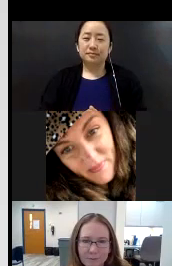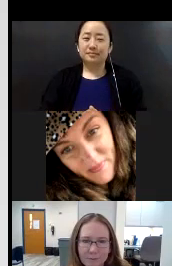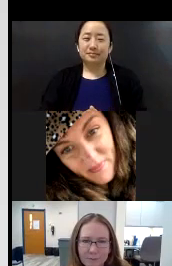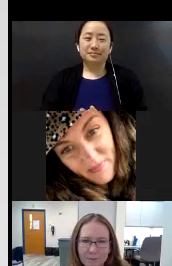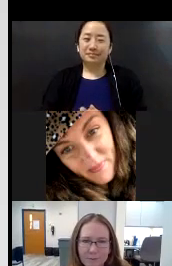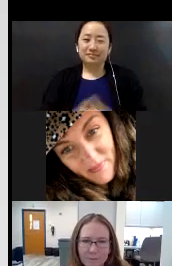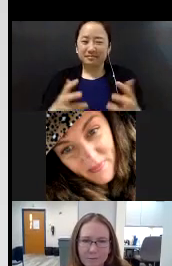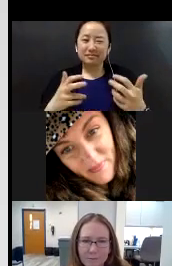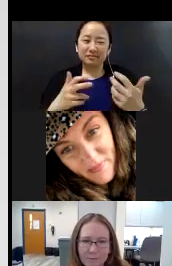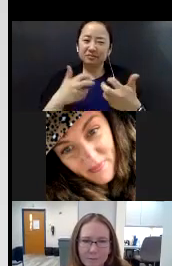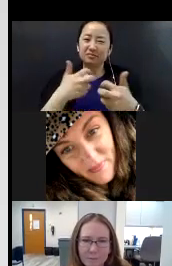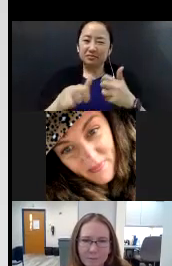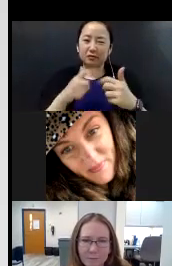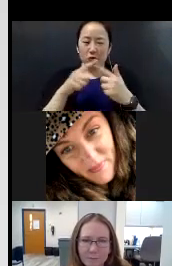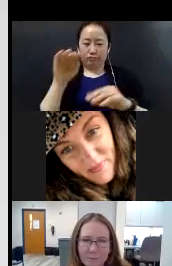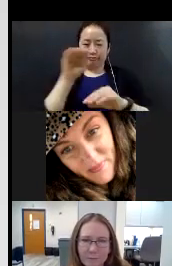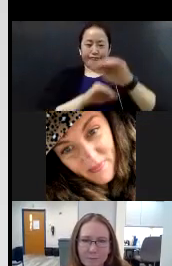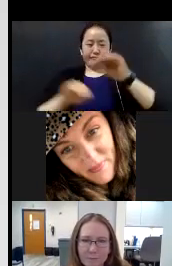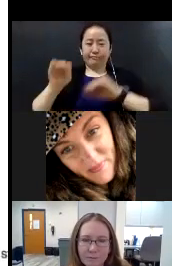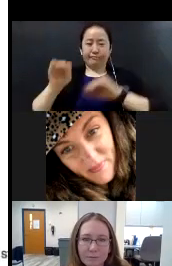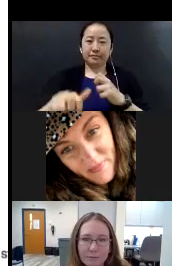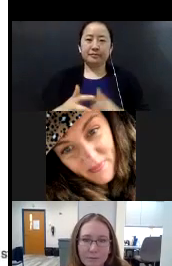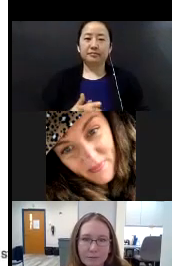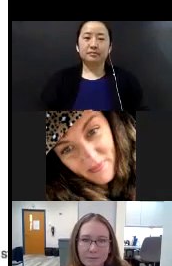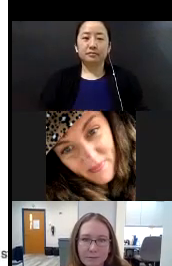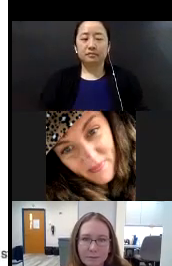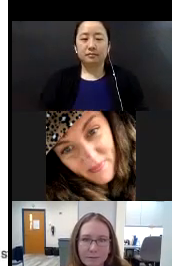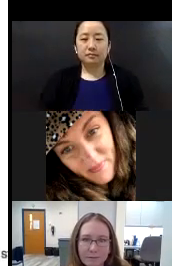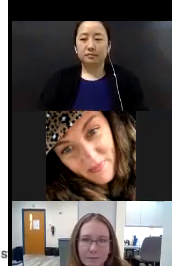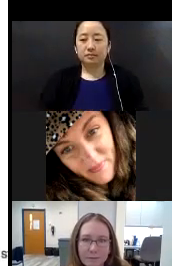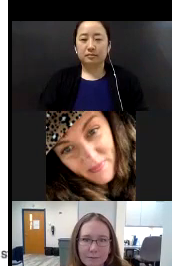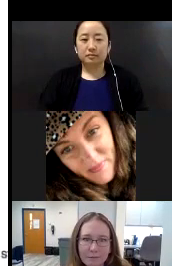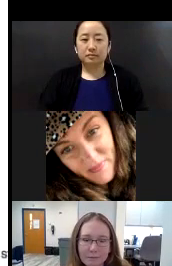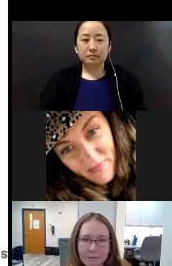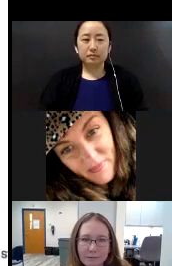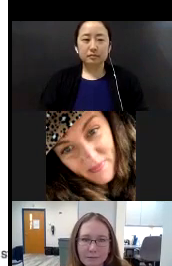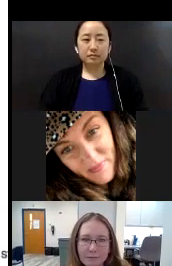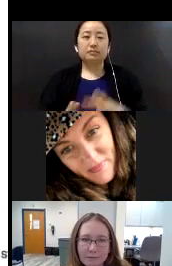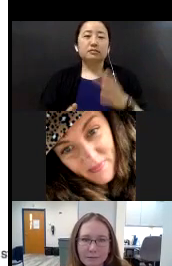AND ARRANGE. HERE IS KIND OF AN EXAMPLE OF ONE OF OUR WRITE-UPS.